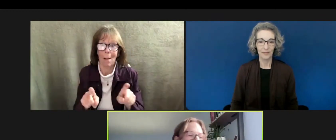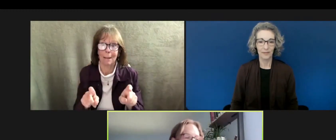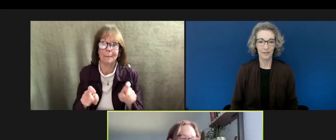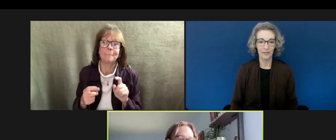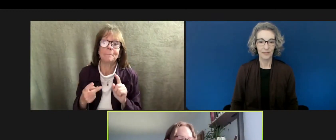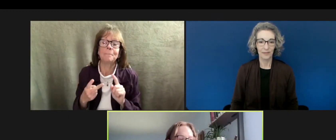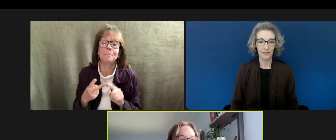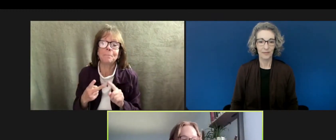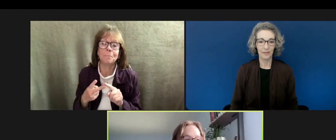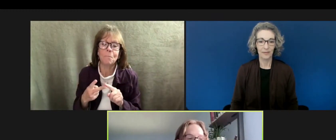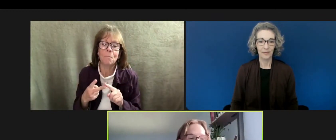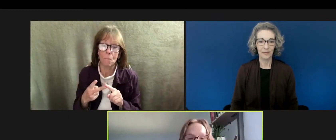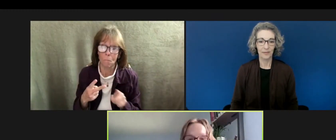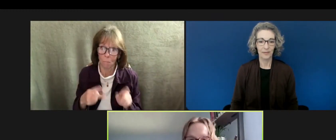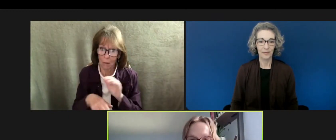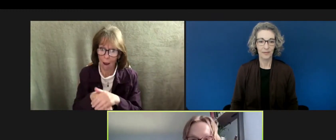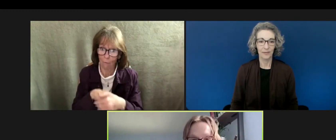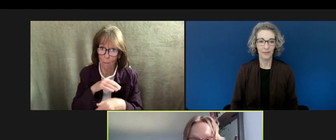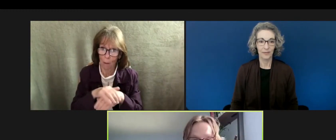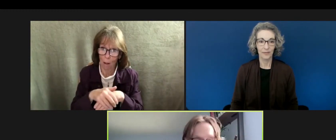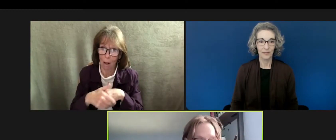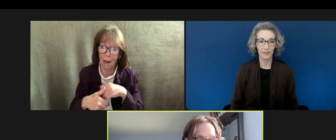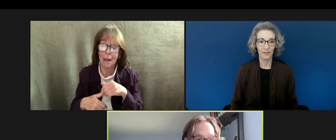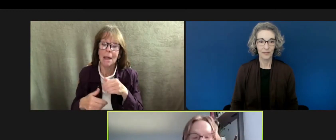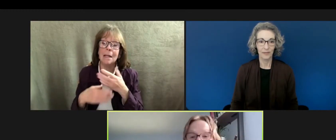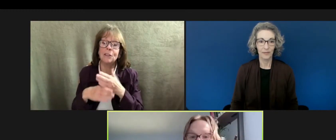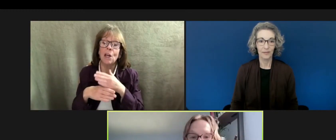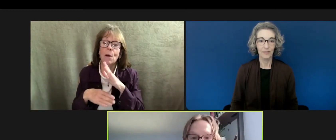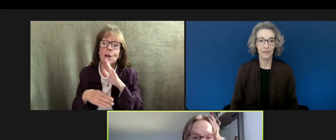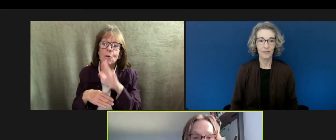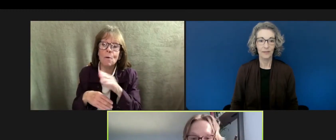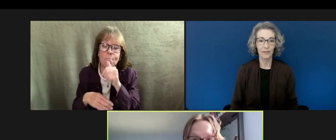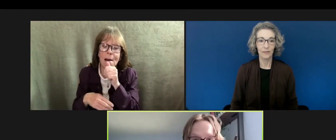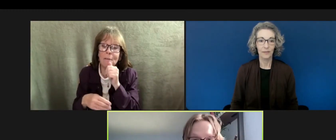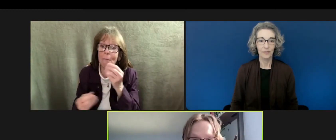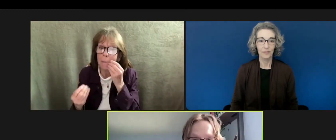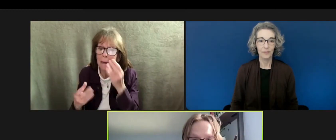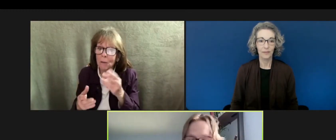How comfortable are you sharing personal information with a supervisor?